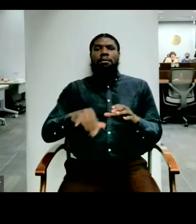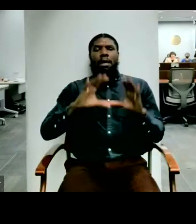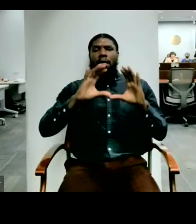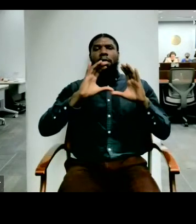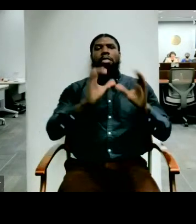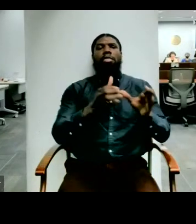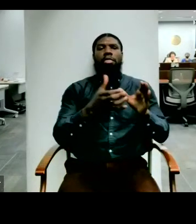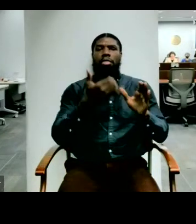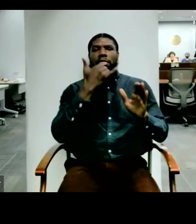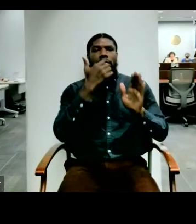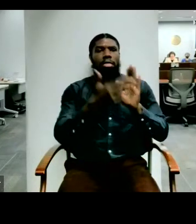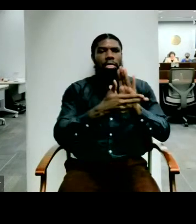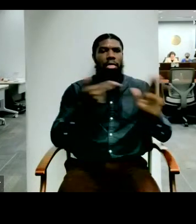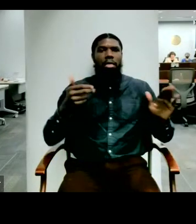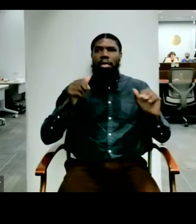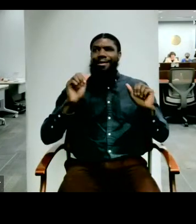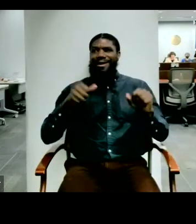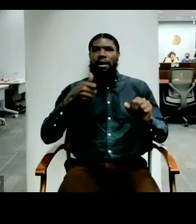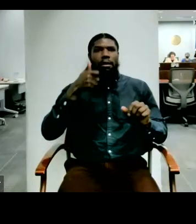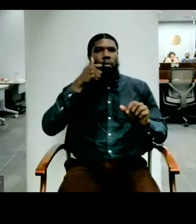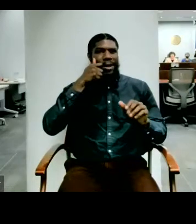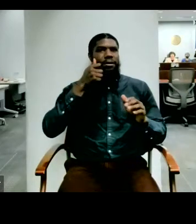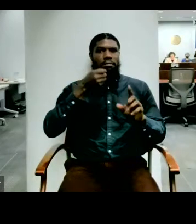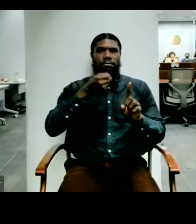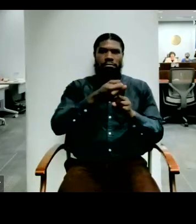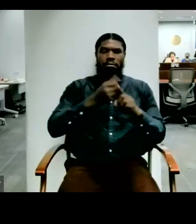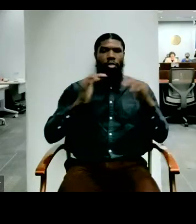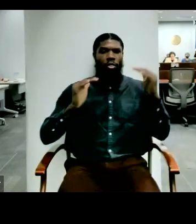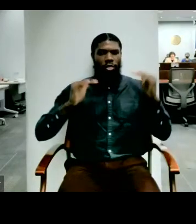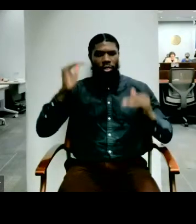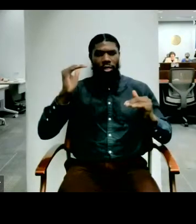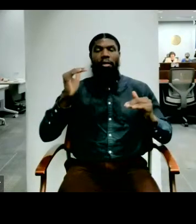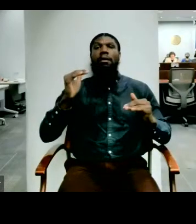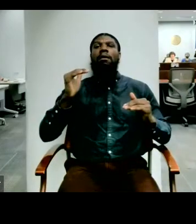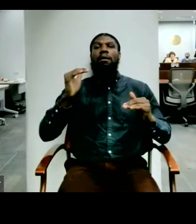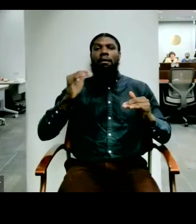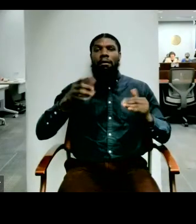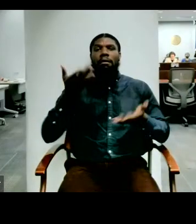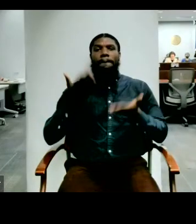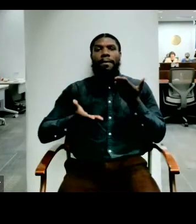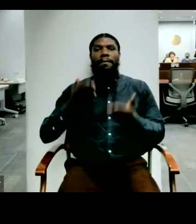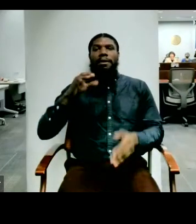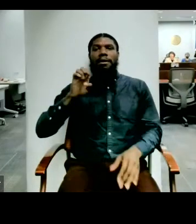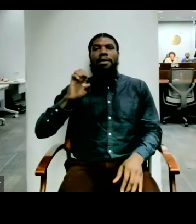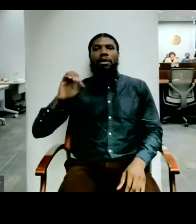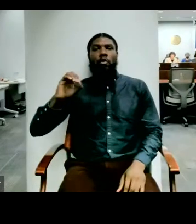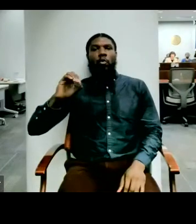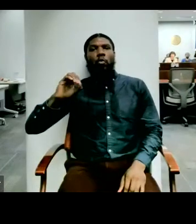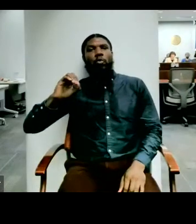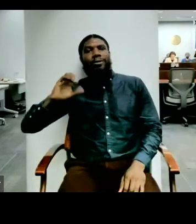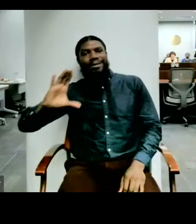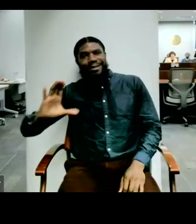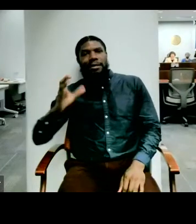have racially disproportionate impact which might give the EEOC some tools